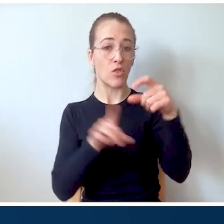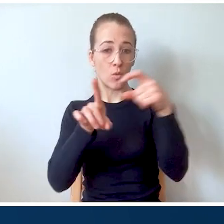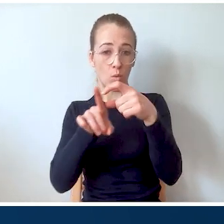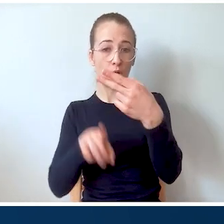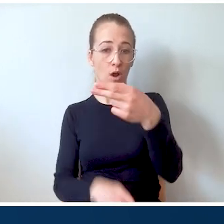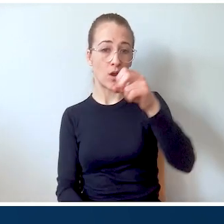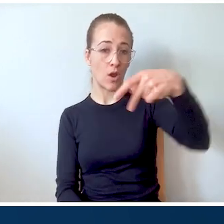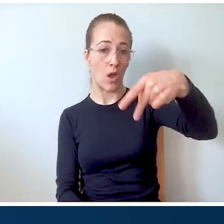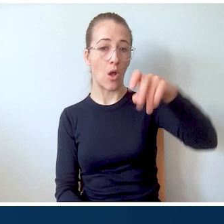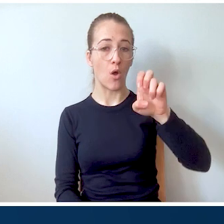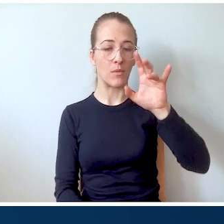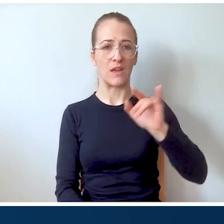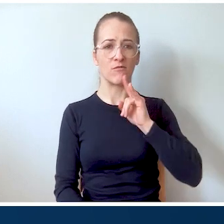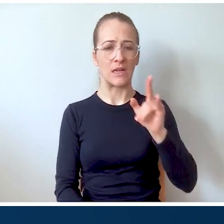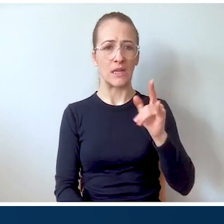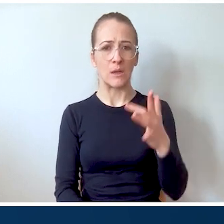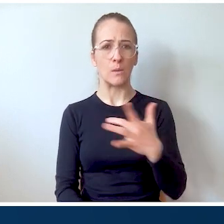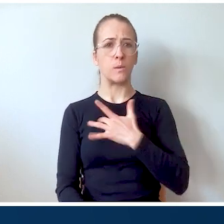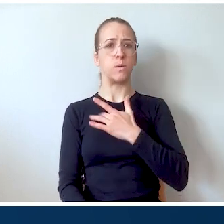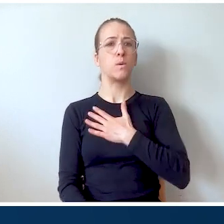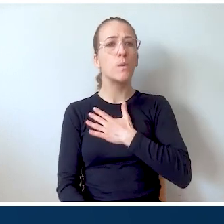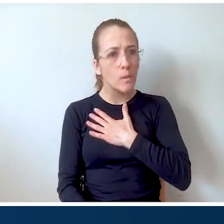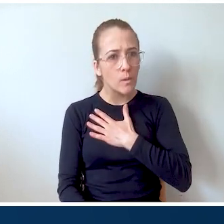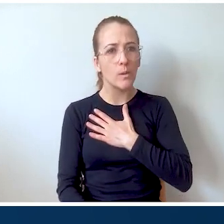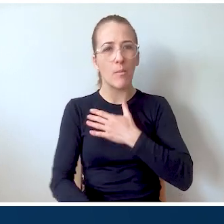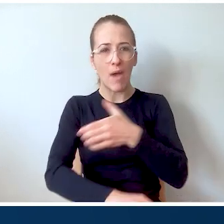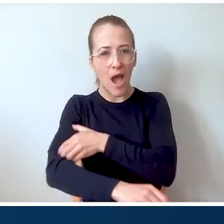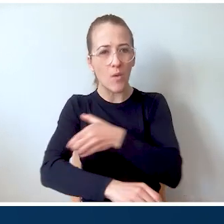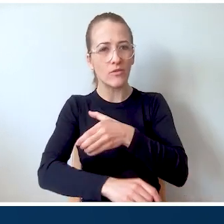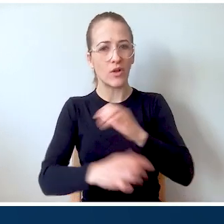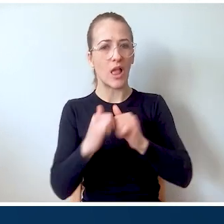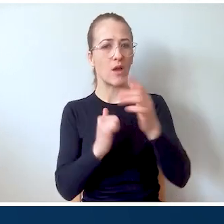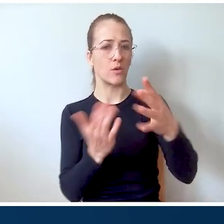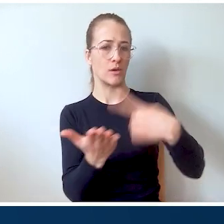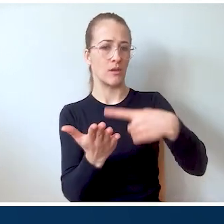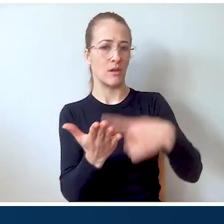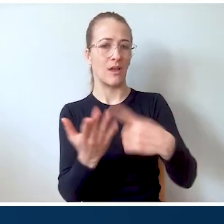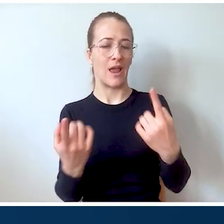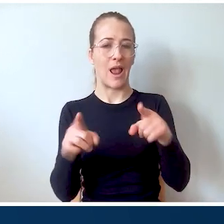really just landed on me in such a powerful way. The way that you talk about it as an elusive,